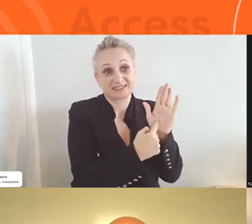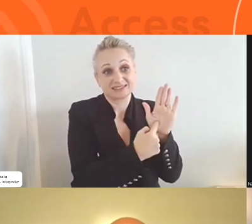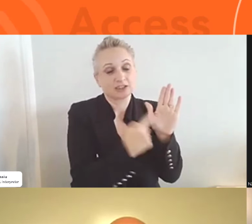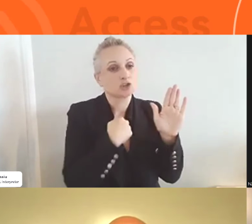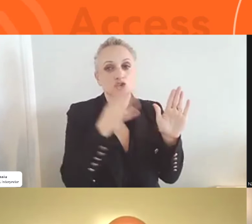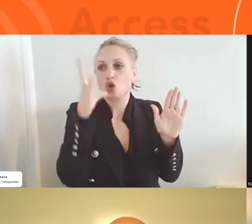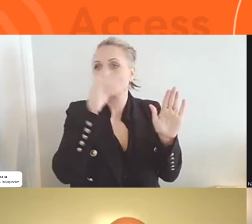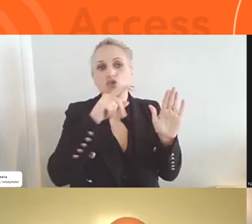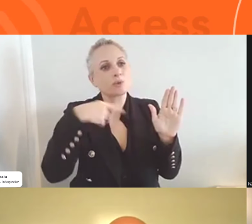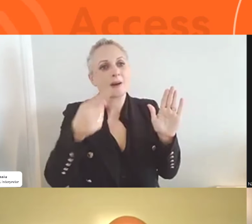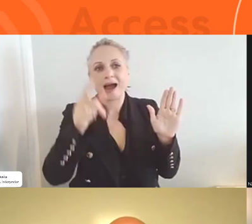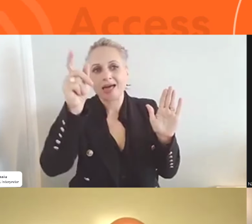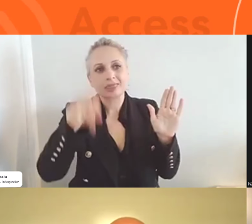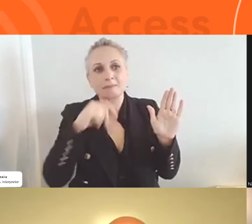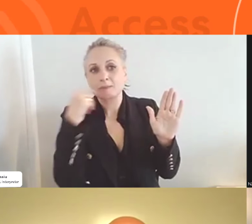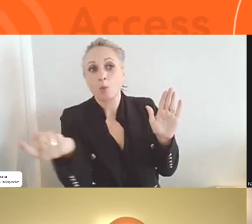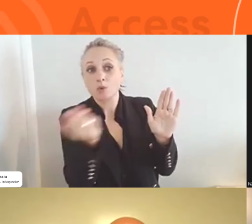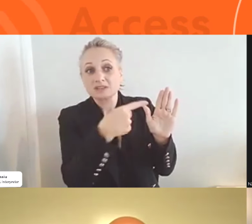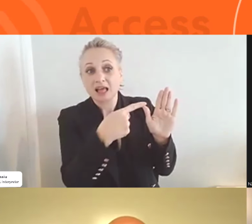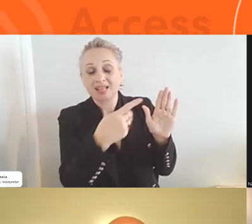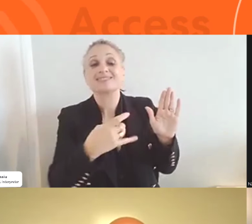developments to include this, make sure that you are constantly telling